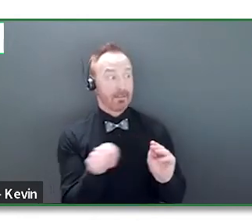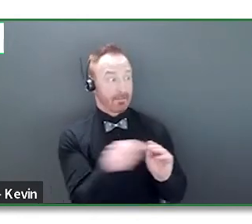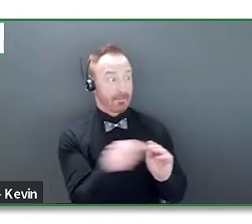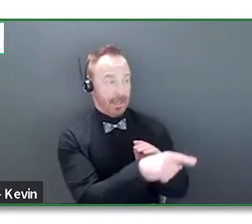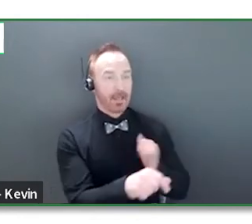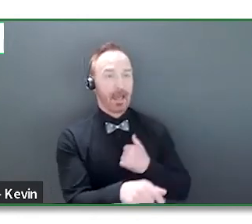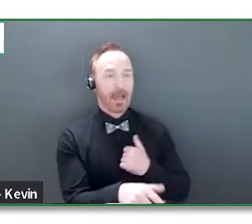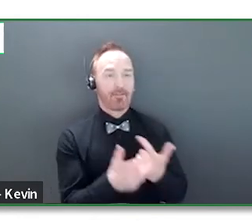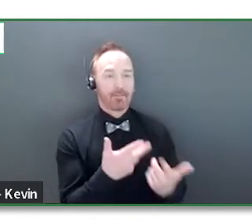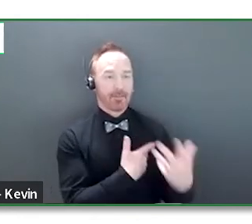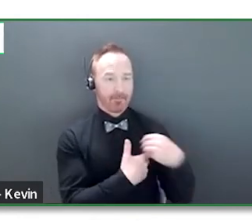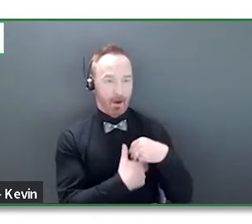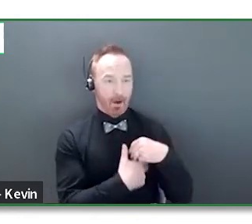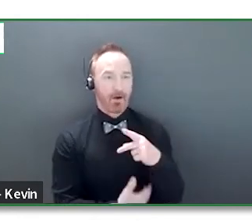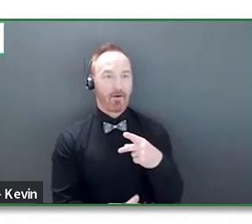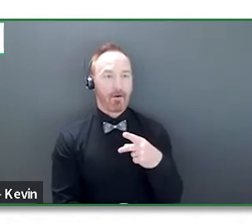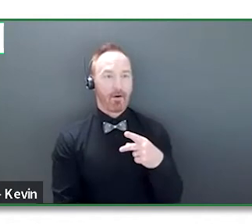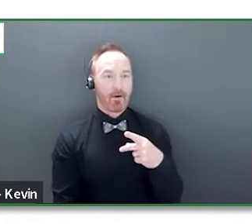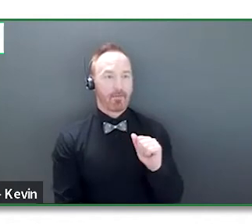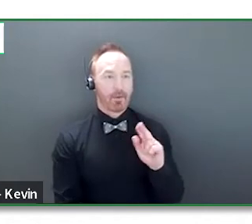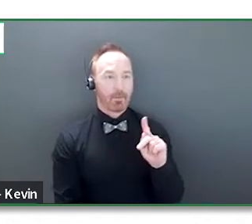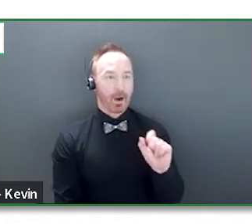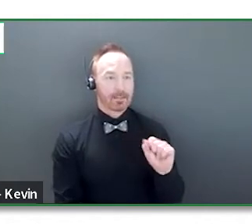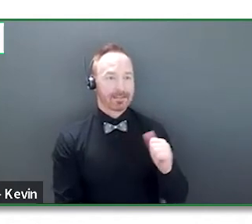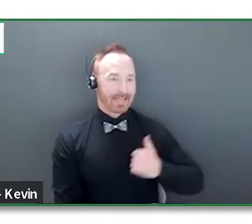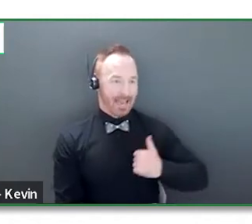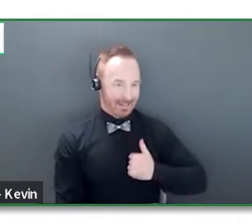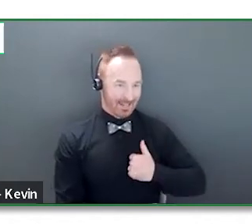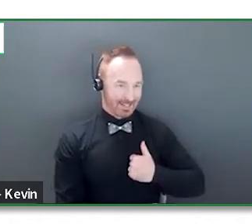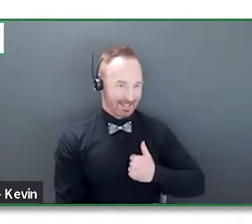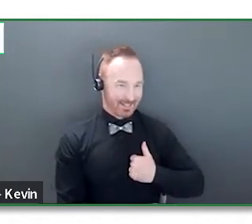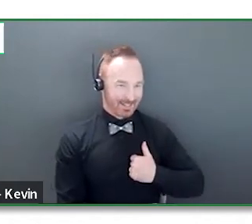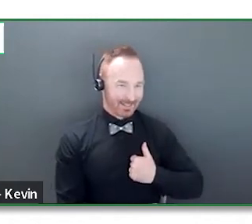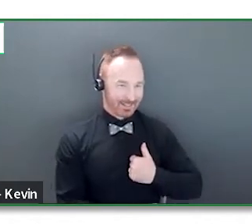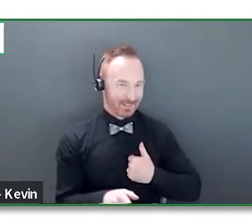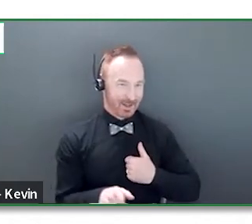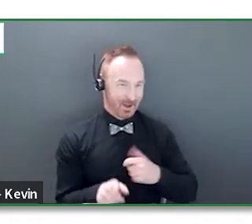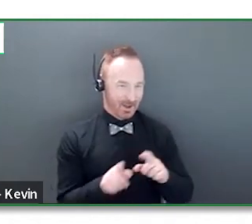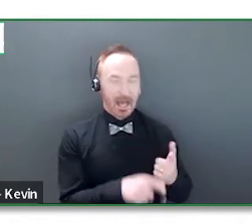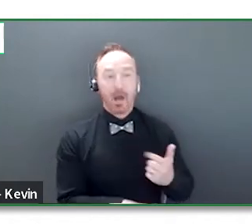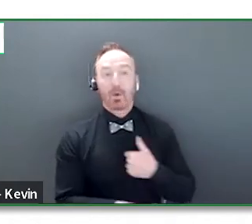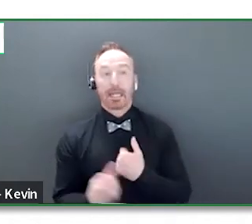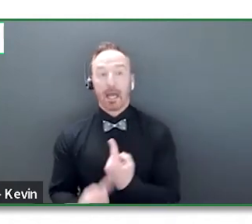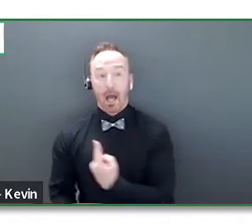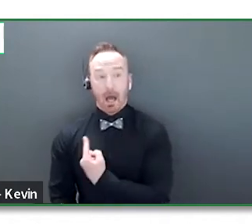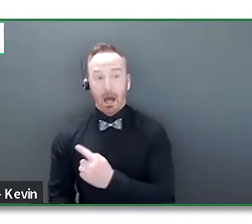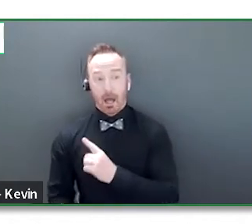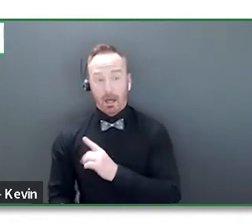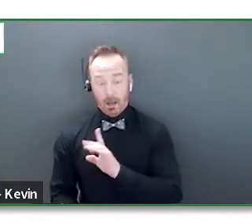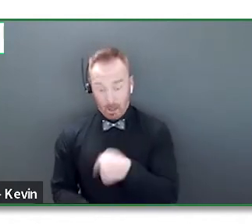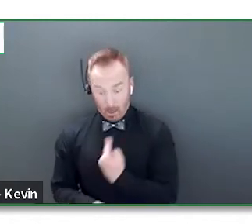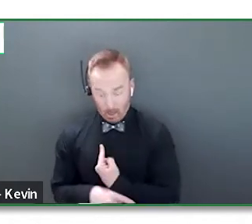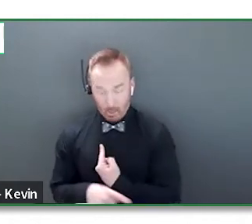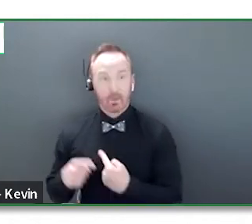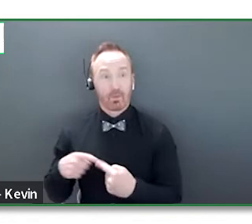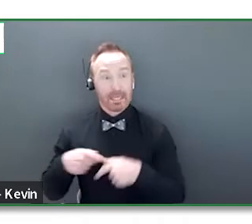well. Um we can't do this all alone and it's important that we work with partners and people from outside of our organization to to